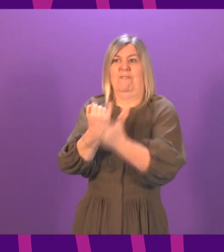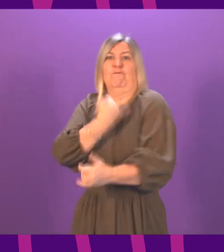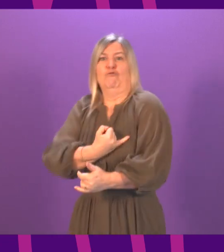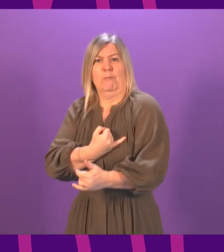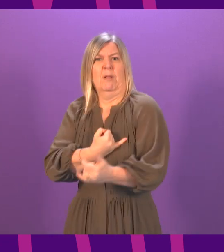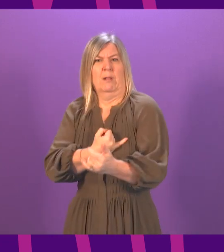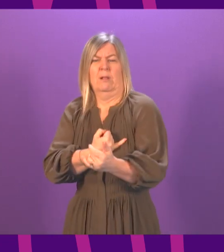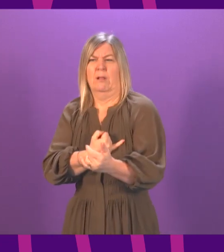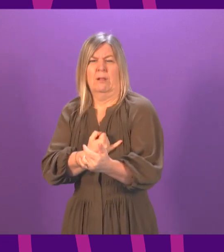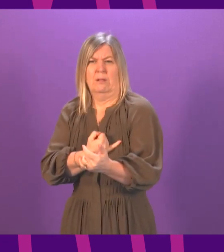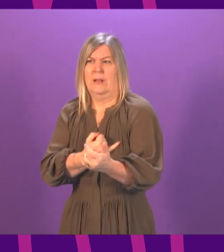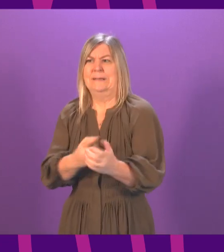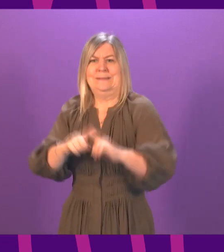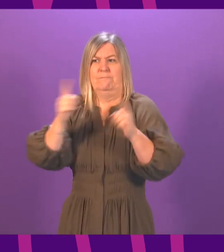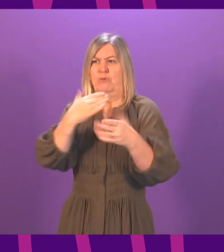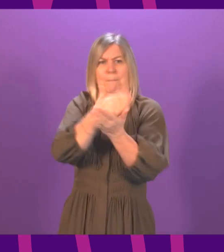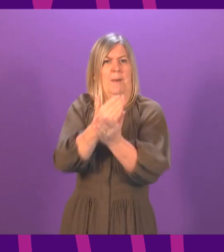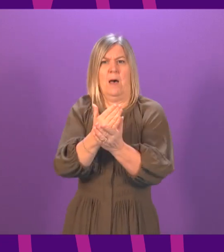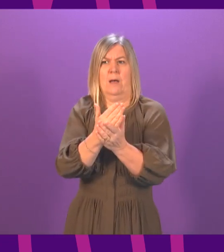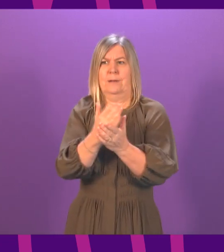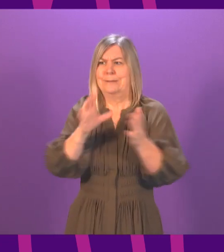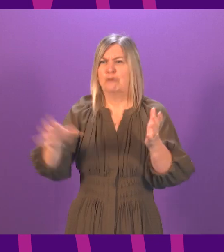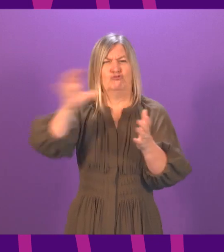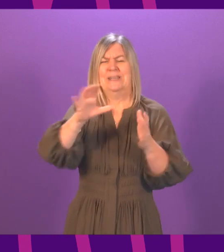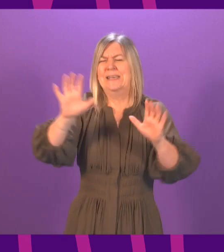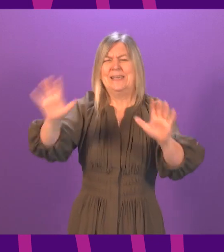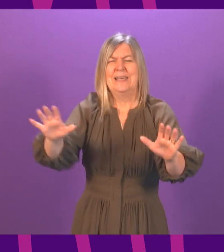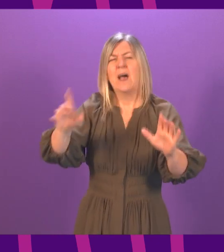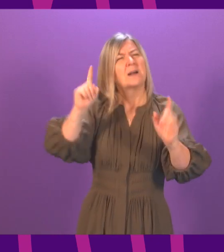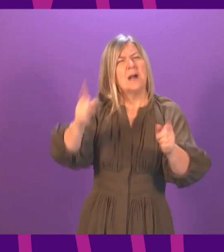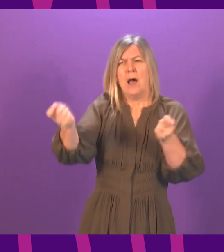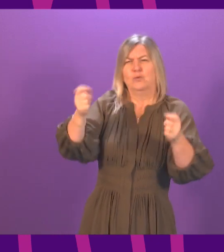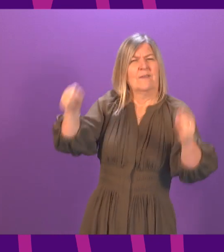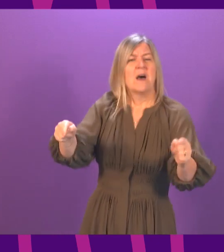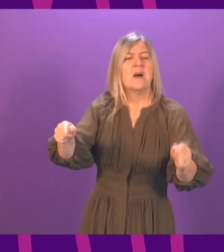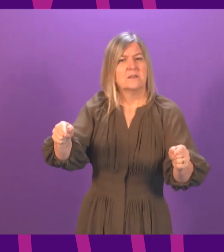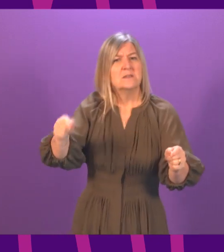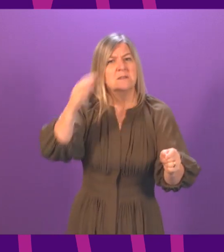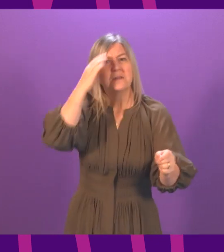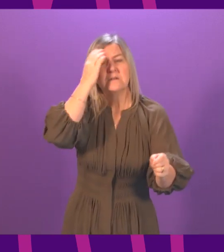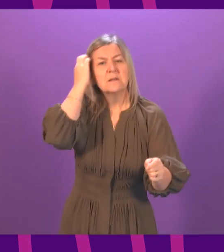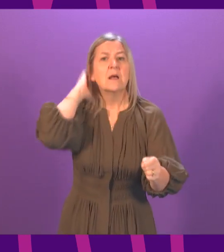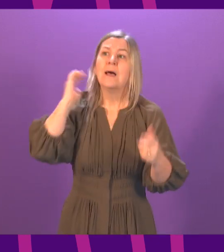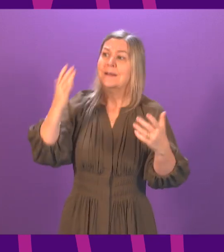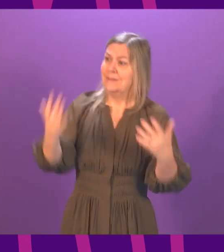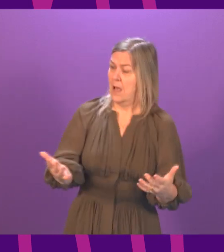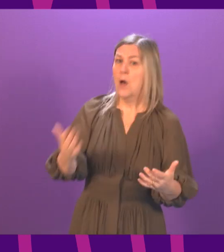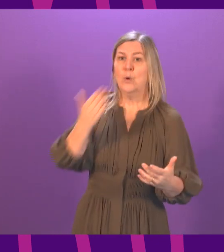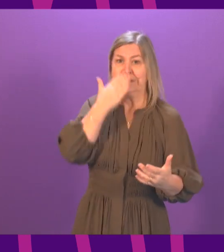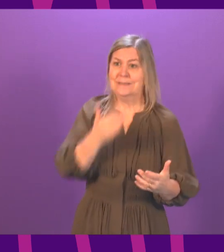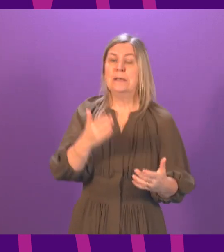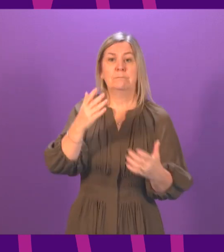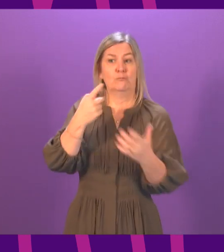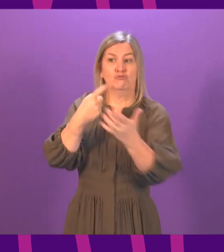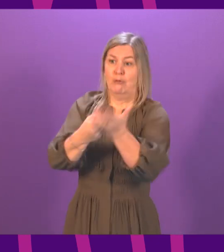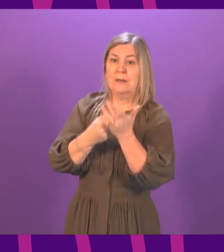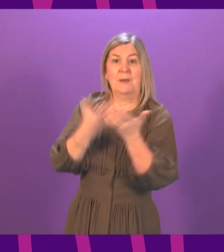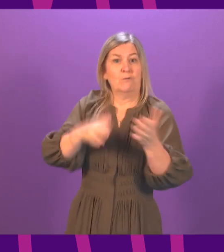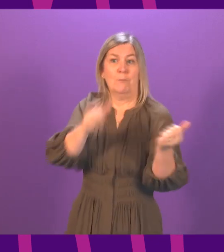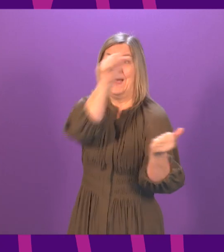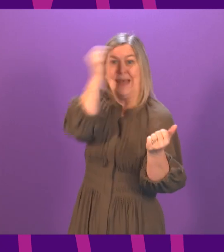there is a two-week window, as we have now, in which to do everybody in those groups, based on